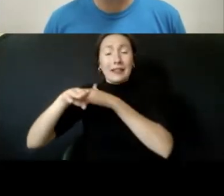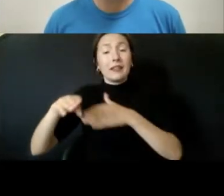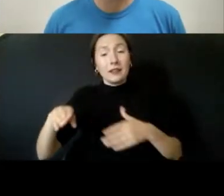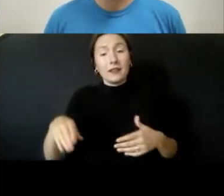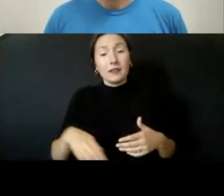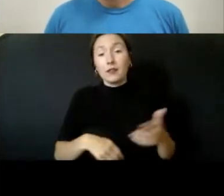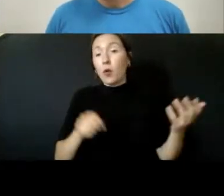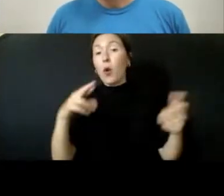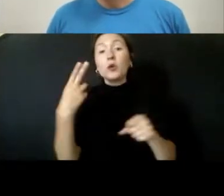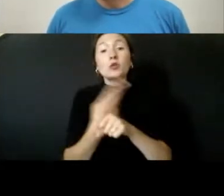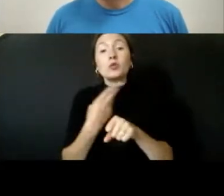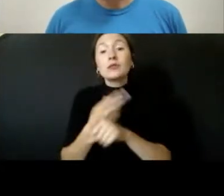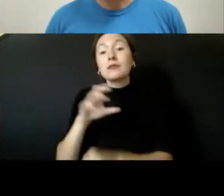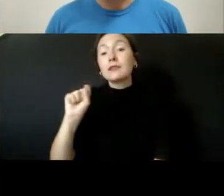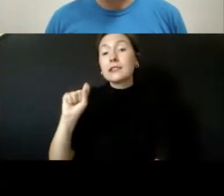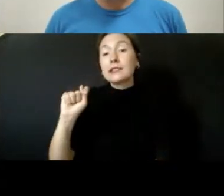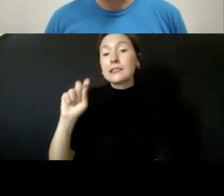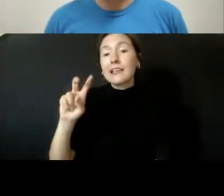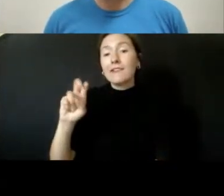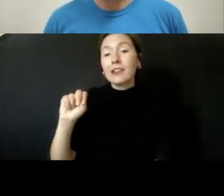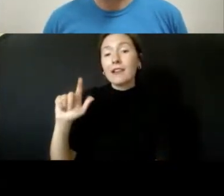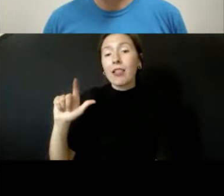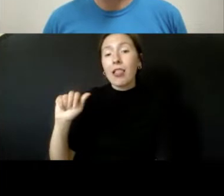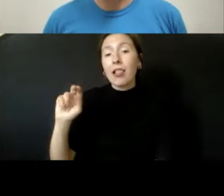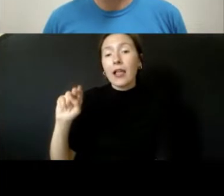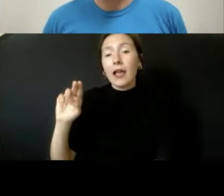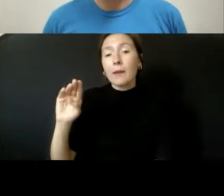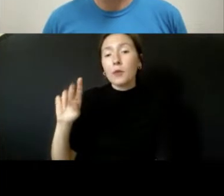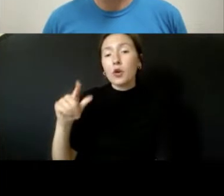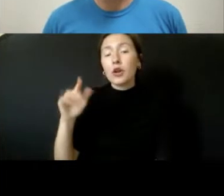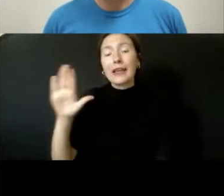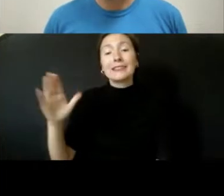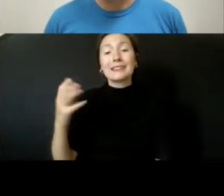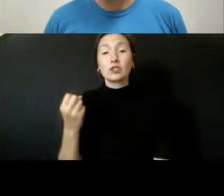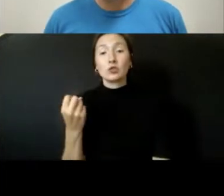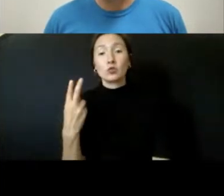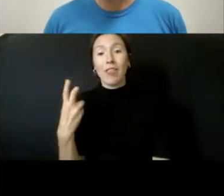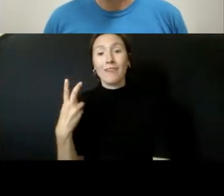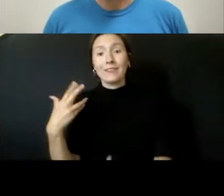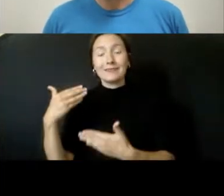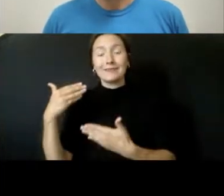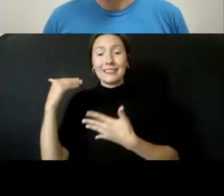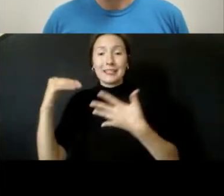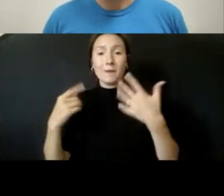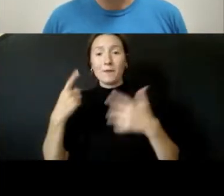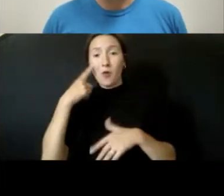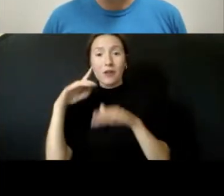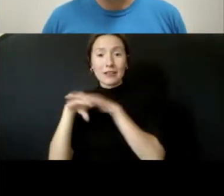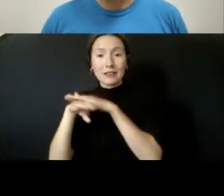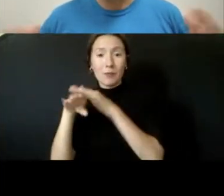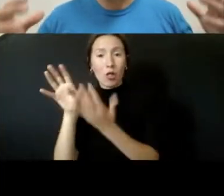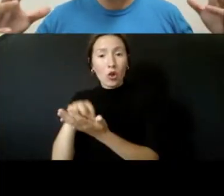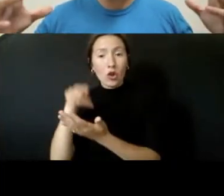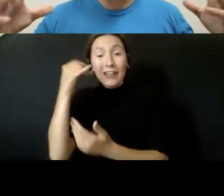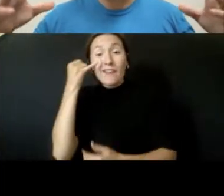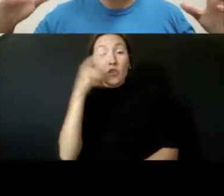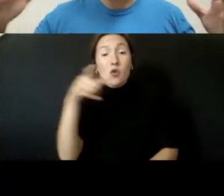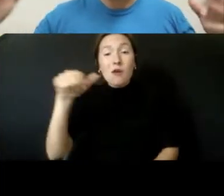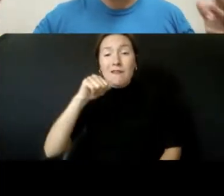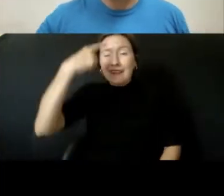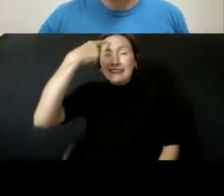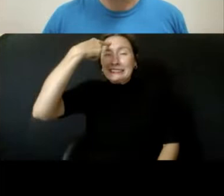early early on in your design sessions your design jams and your you know content concept mapping